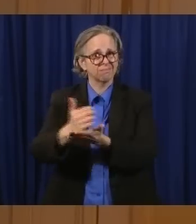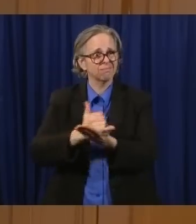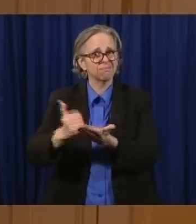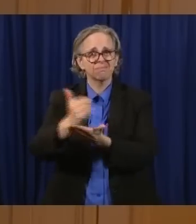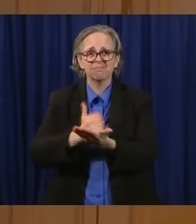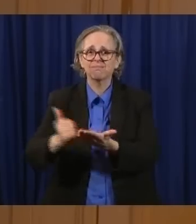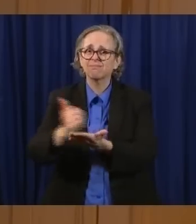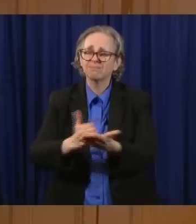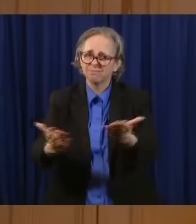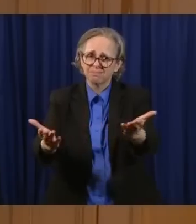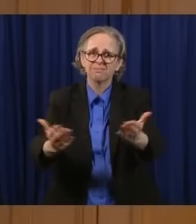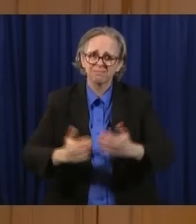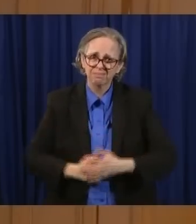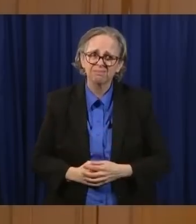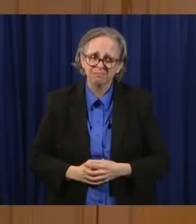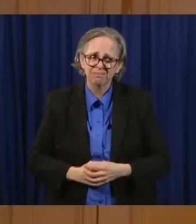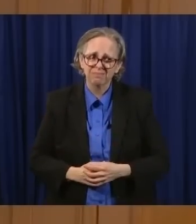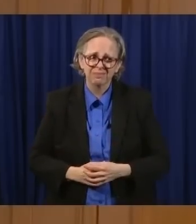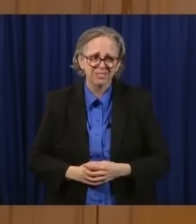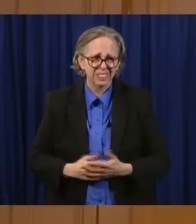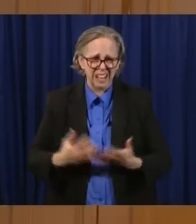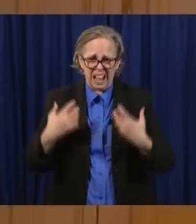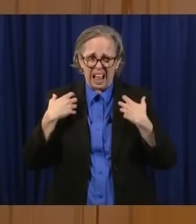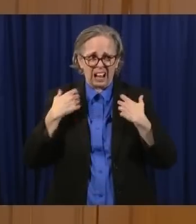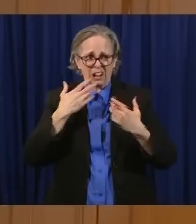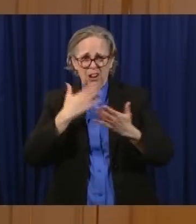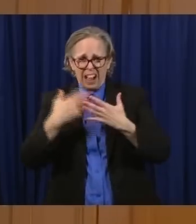YOUR LIVES, WELL-BEING, YOUR HEALTH LAND LIVELIHOOD AS WELL.